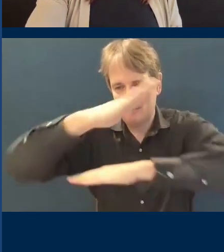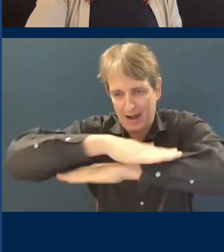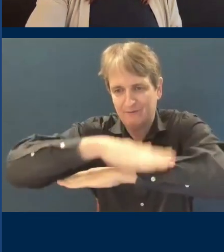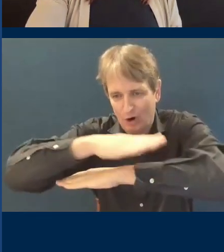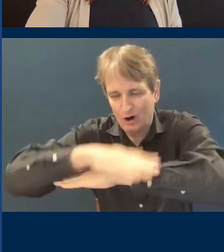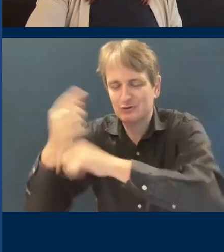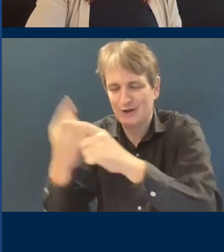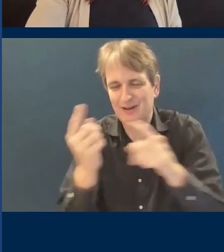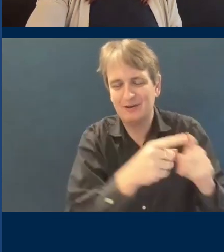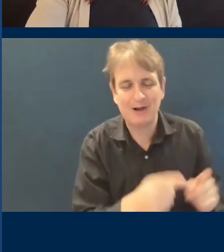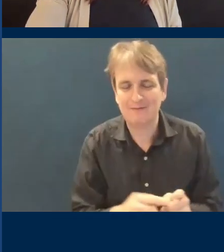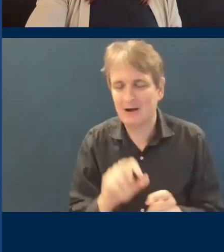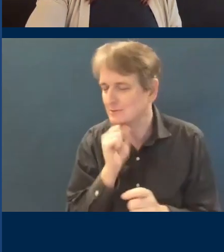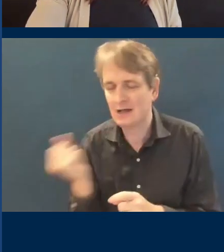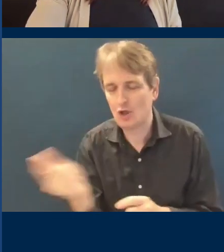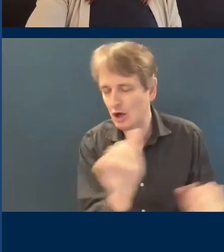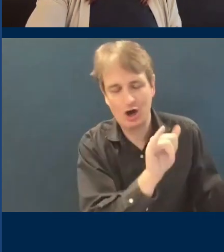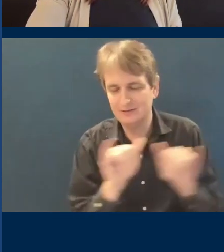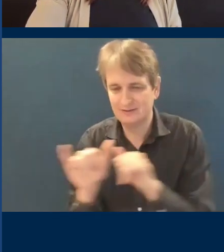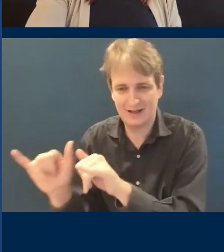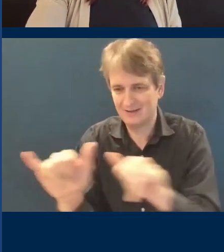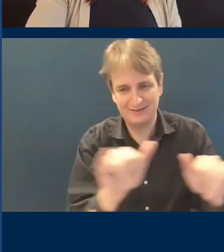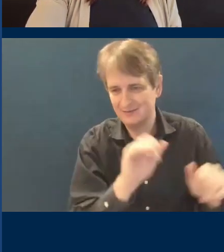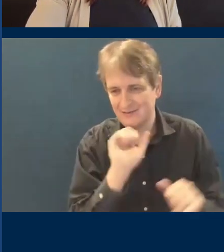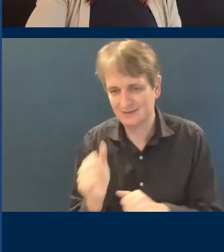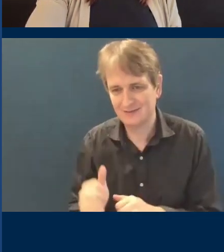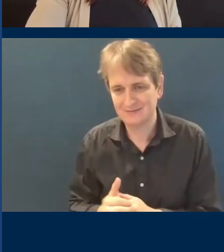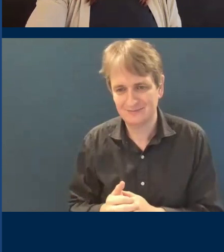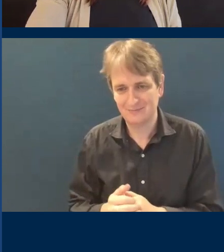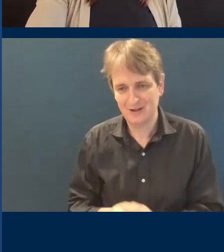There's a lot of different platforms. And they're not all the same.